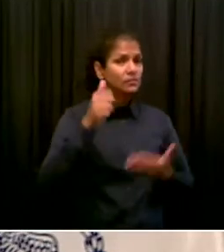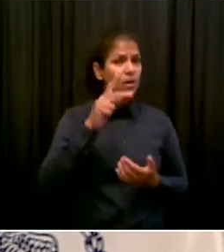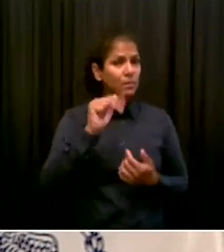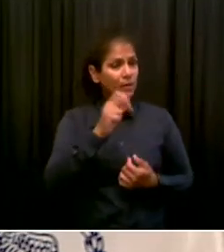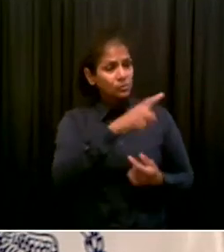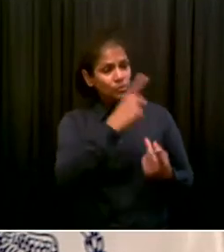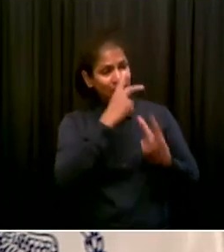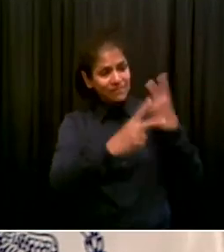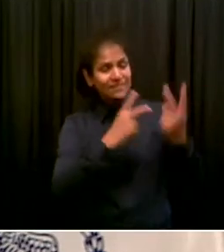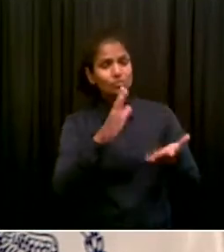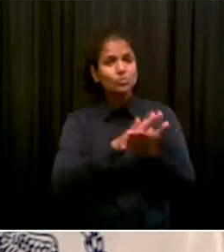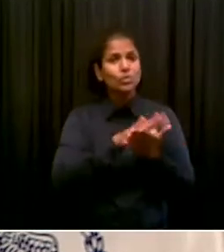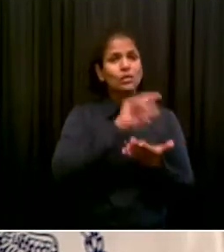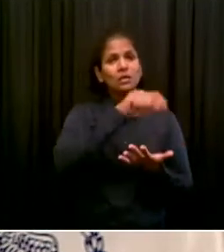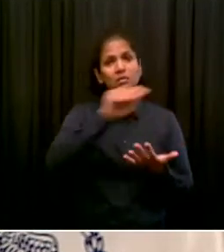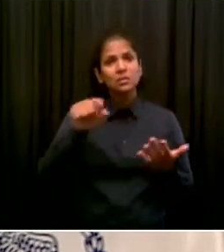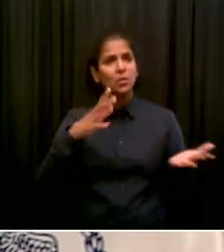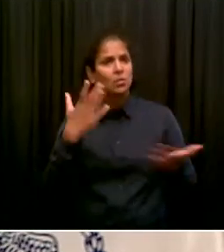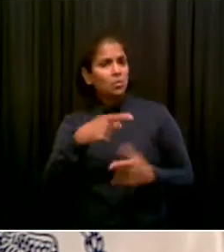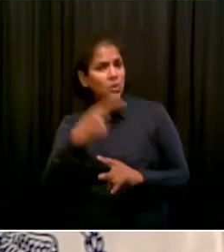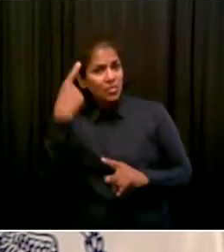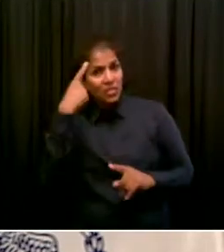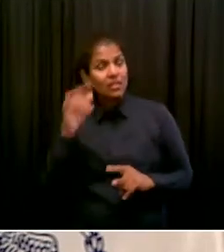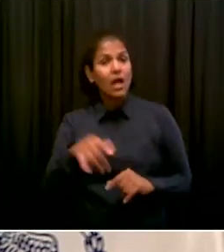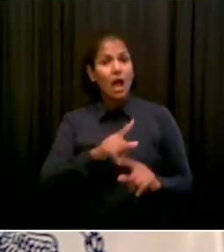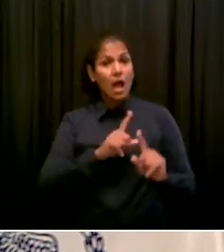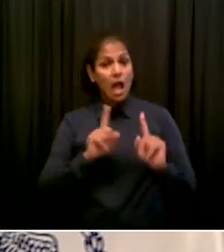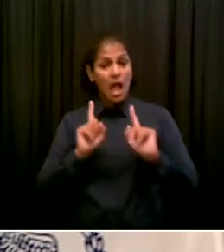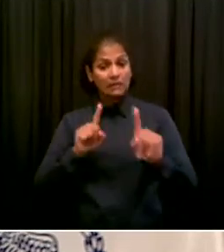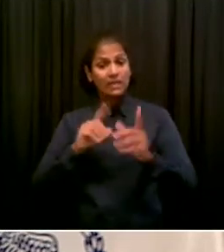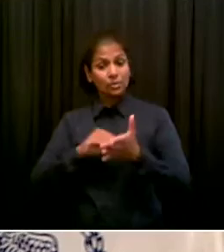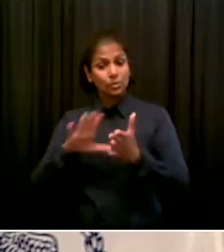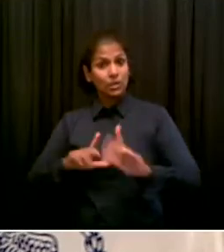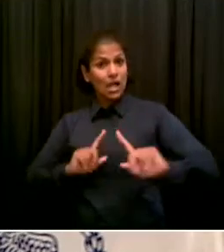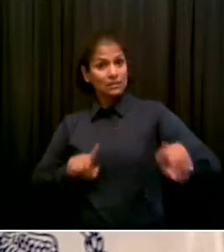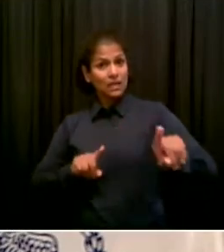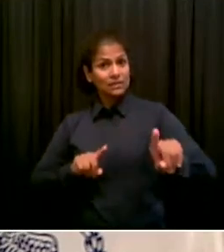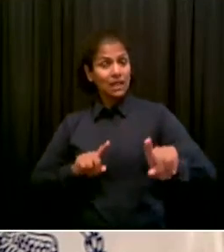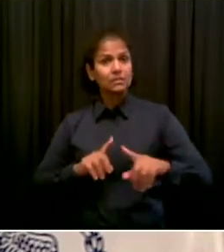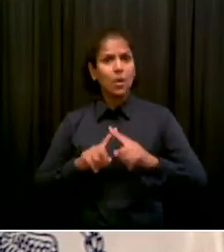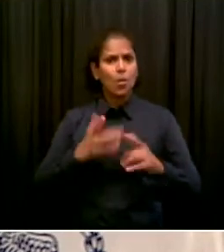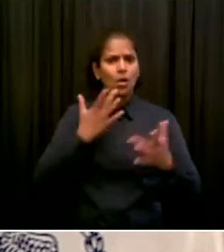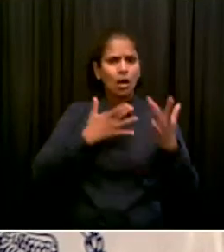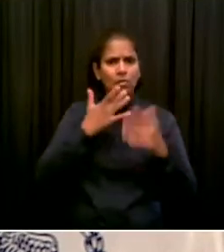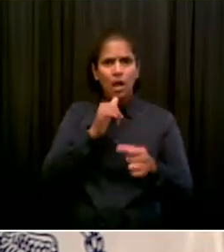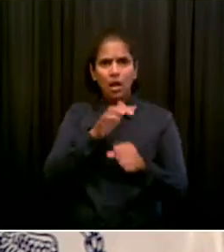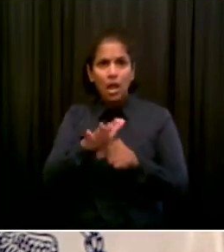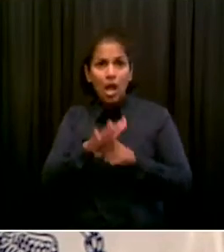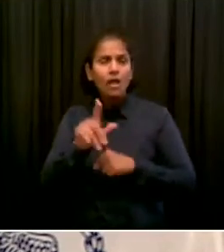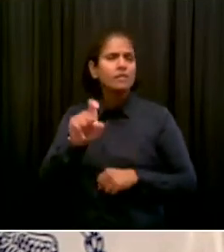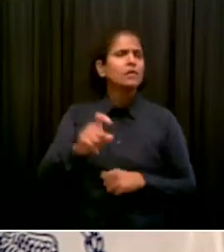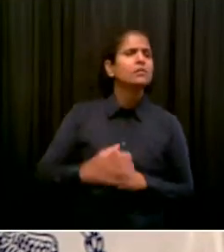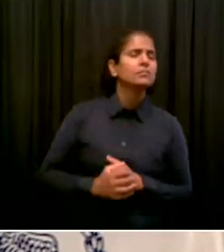TENSOR, YOU WERE AROUND THE CITY YESTERDAY. YOU WERE TALKING TO SUPER ATTENDANCE AND PRINCIPLES.